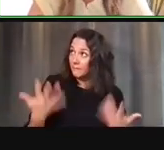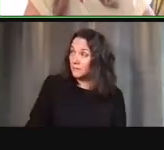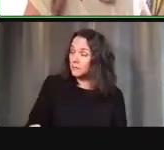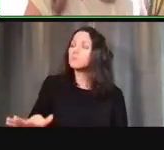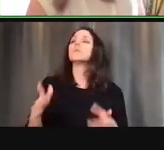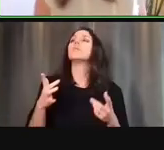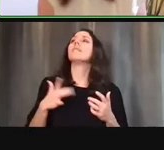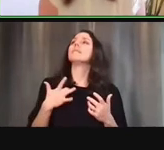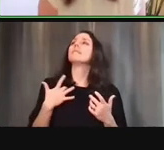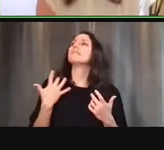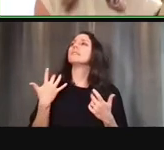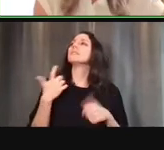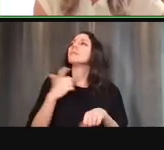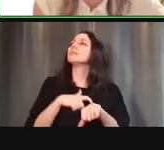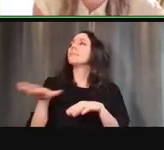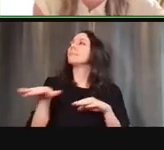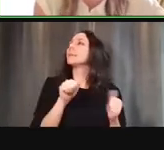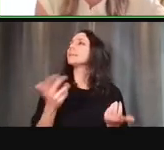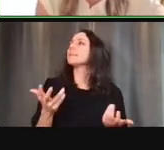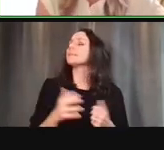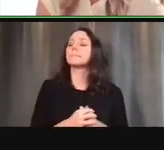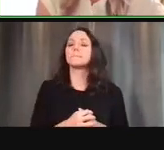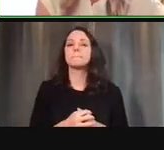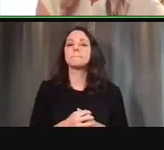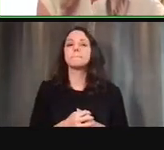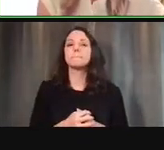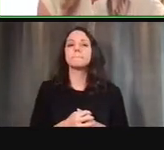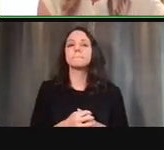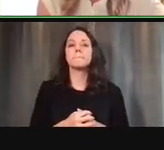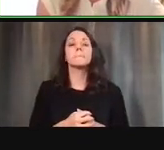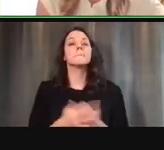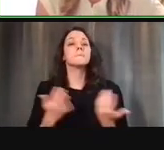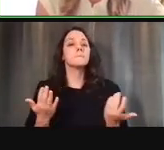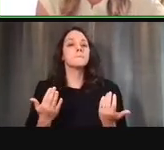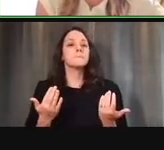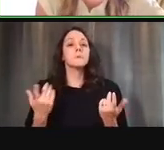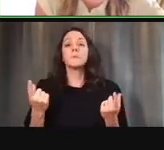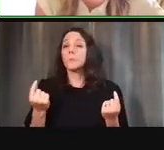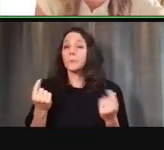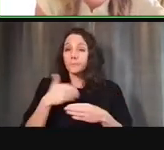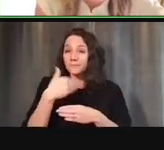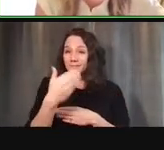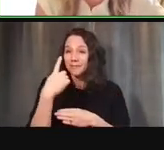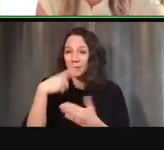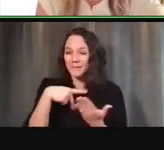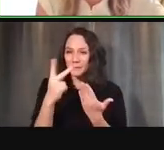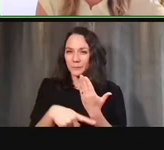So the next steps in this program, it's been going on for about eight months